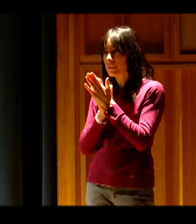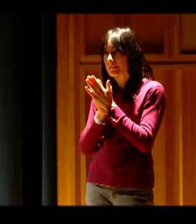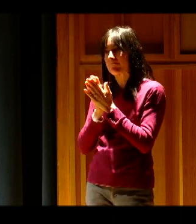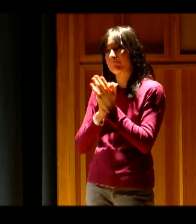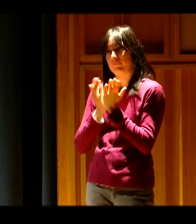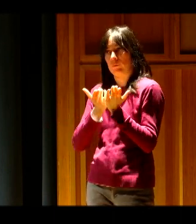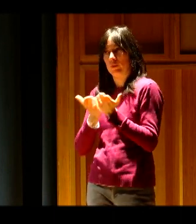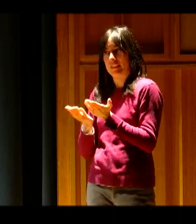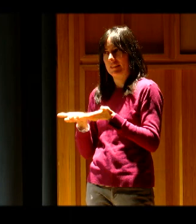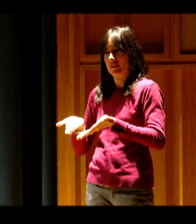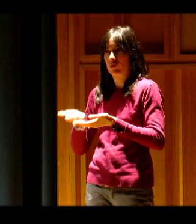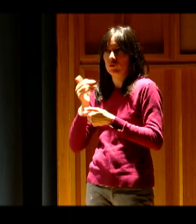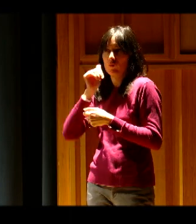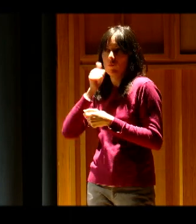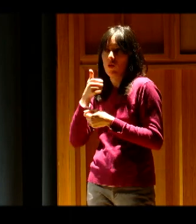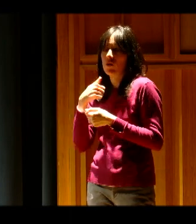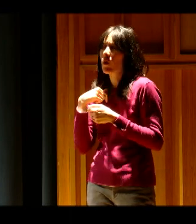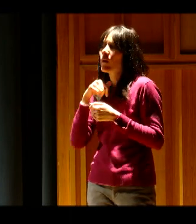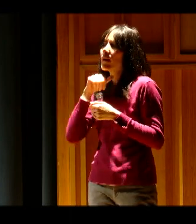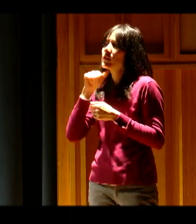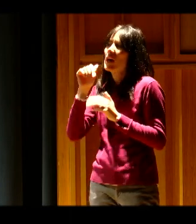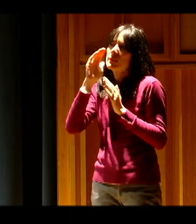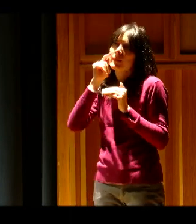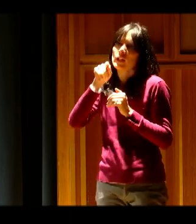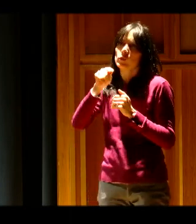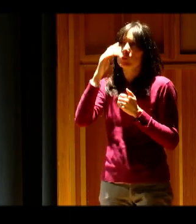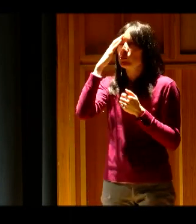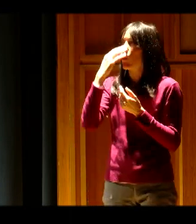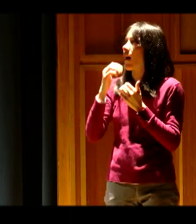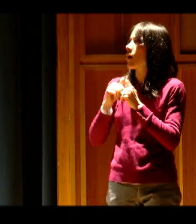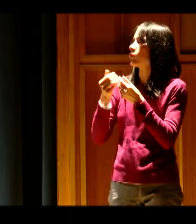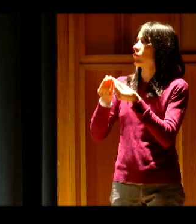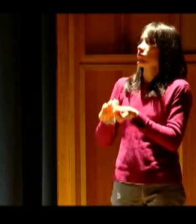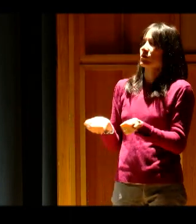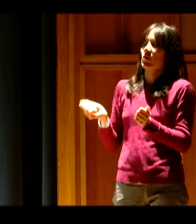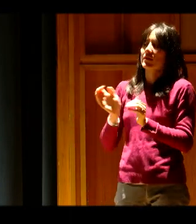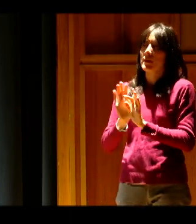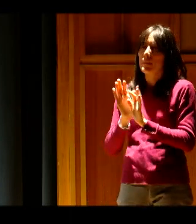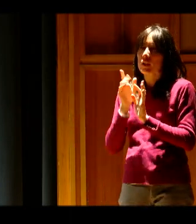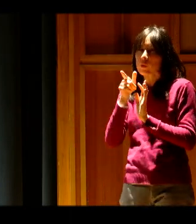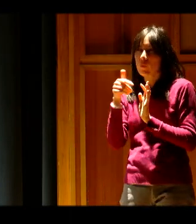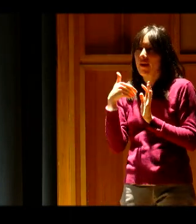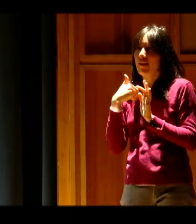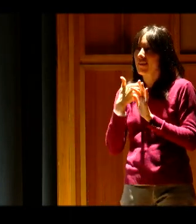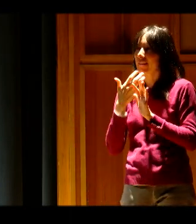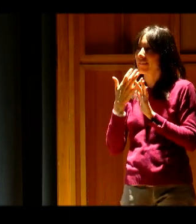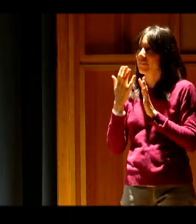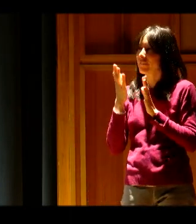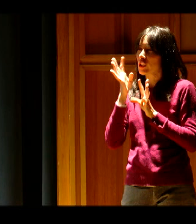We don't expect you to have answers, but we know you've got these incredible creative minds.